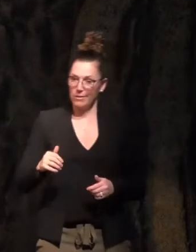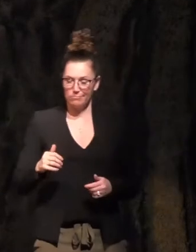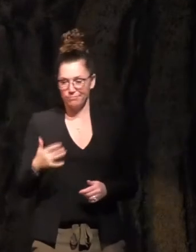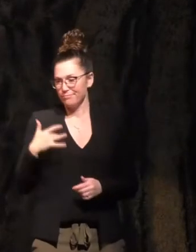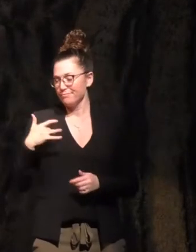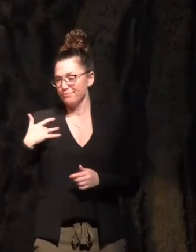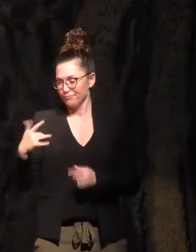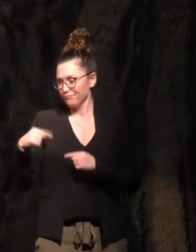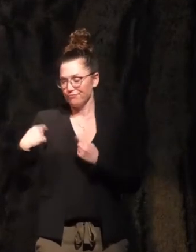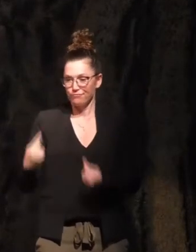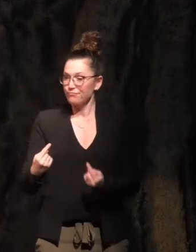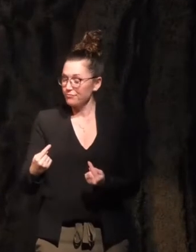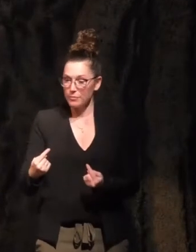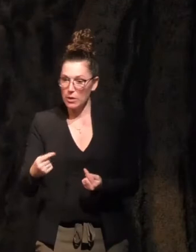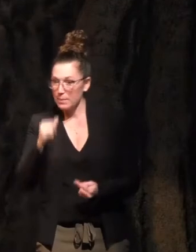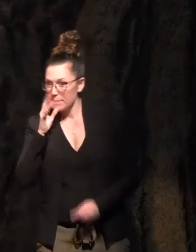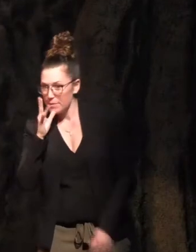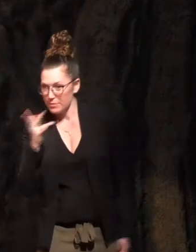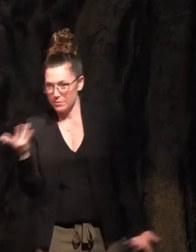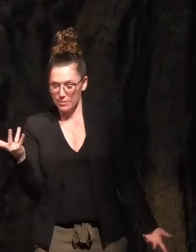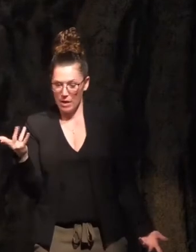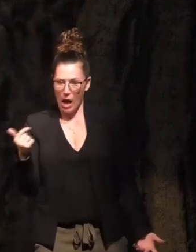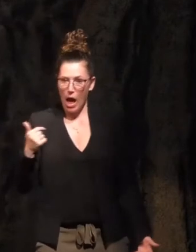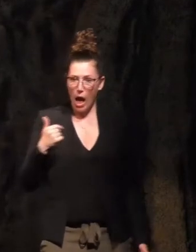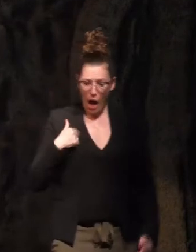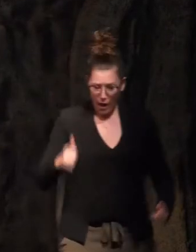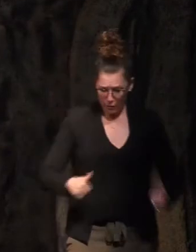long before mixed race was recognized as an actual thing.